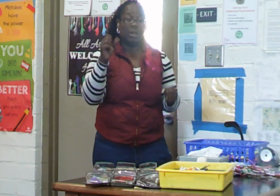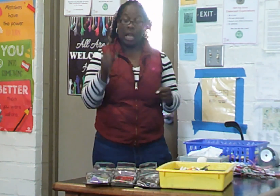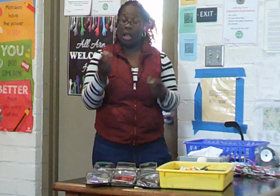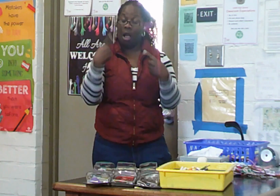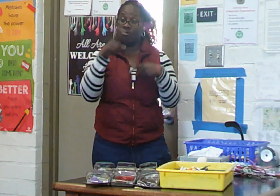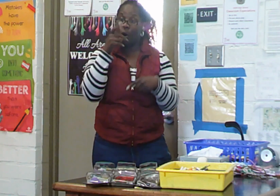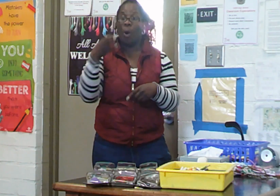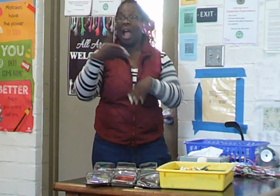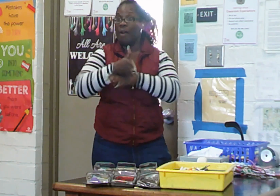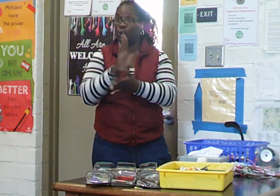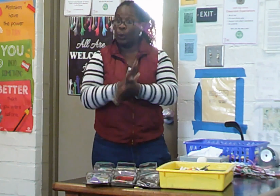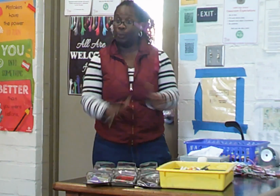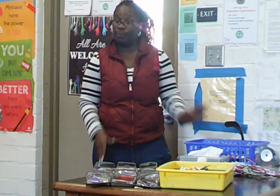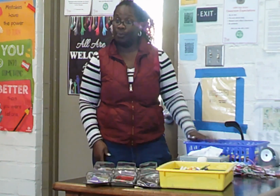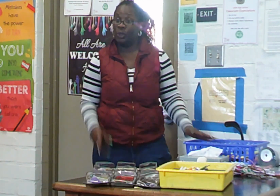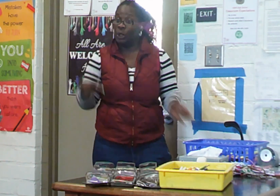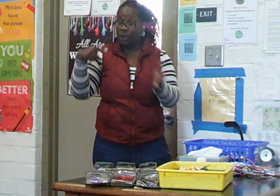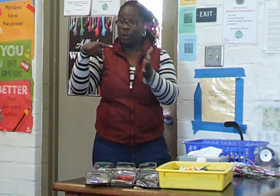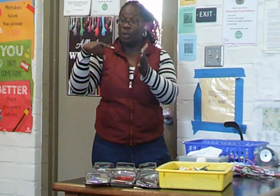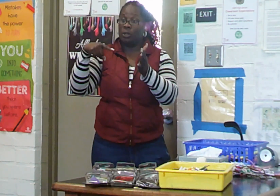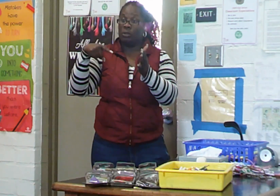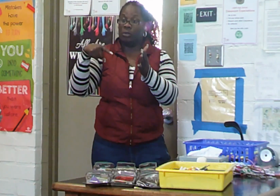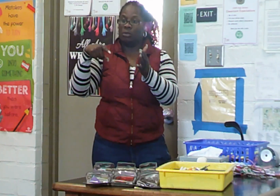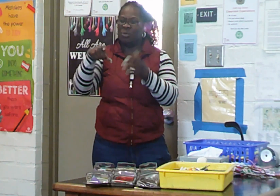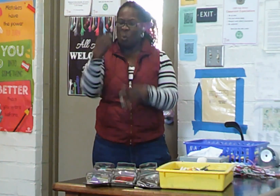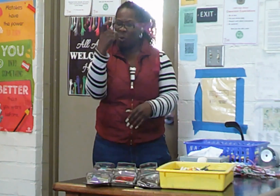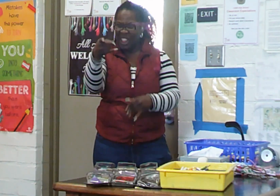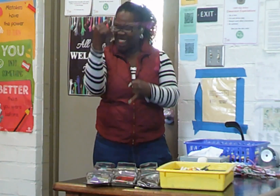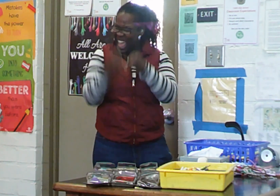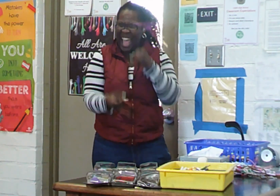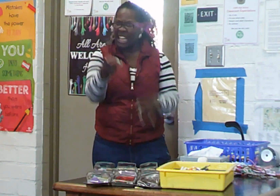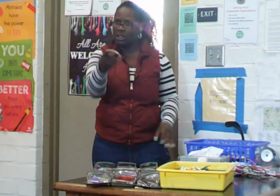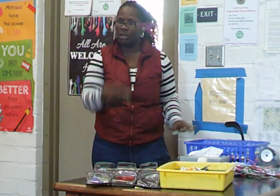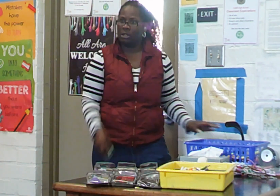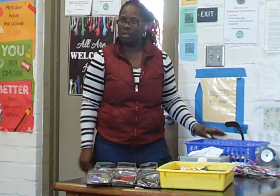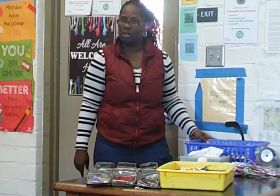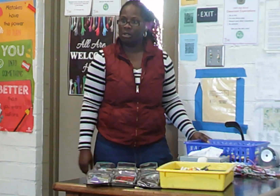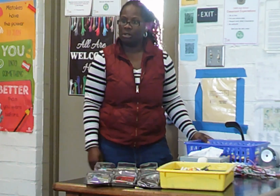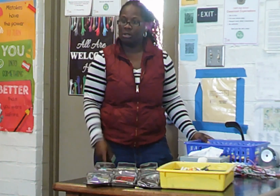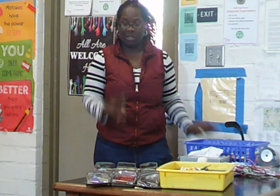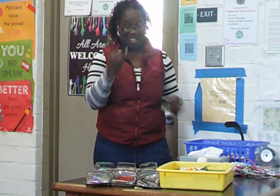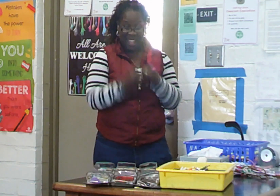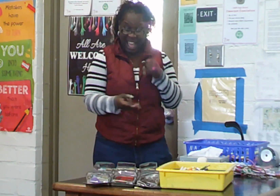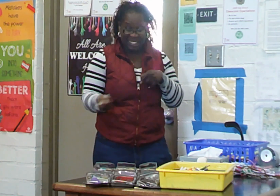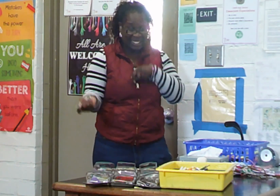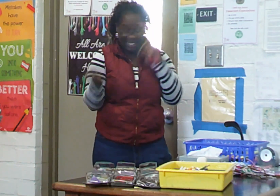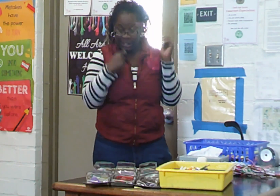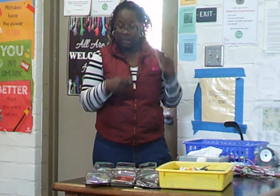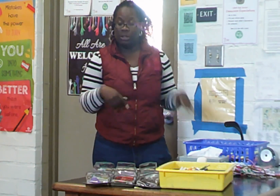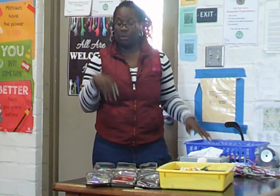You can come talk to me after school. That's last. That's the last thing you turn in.